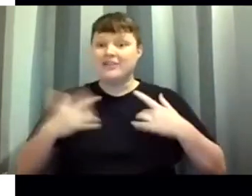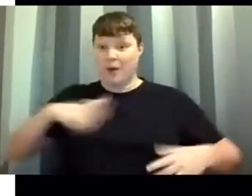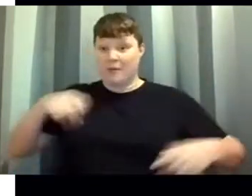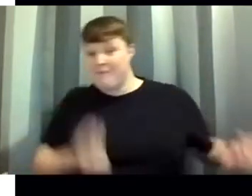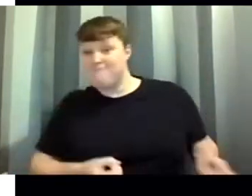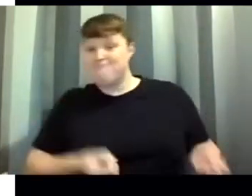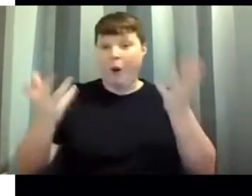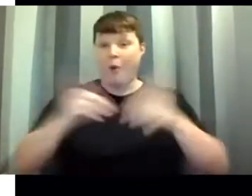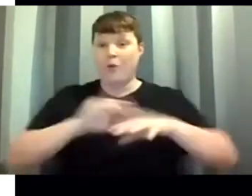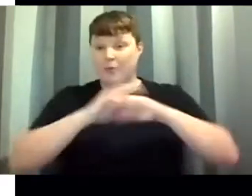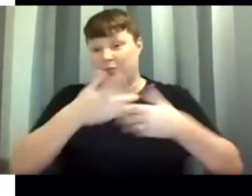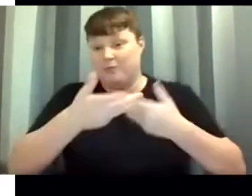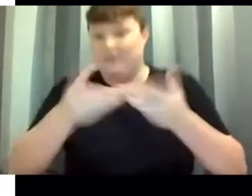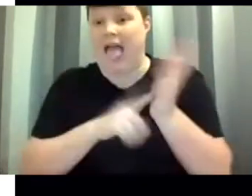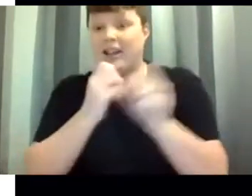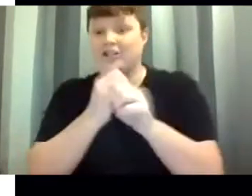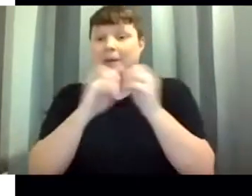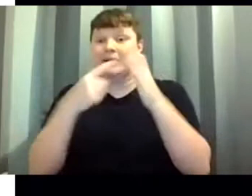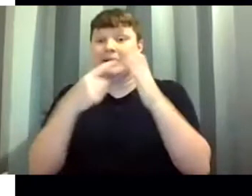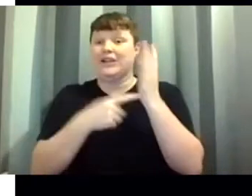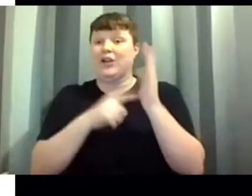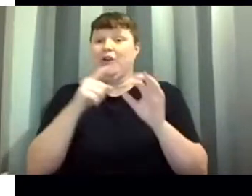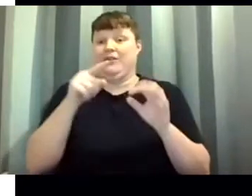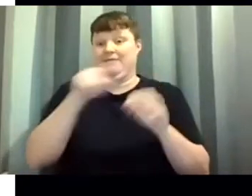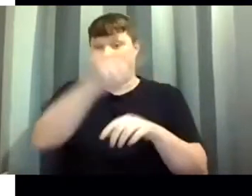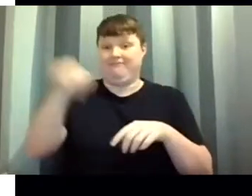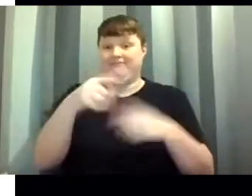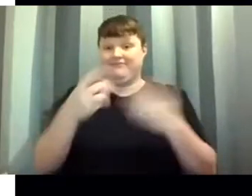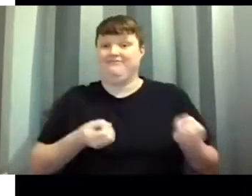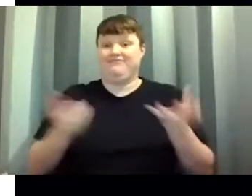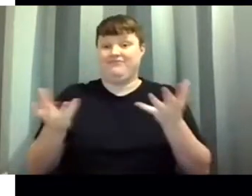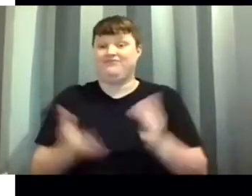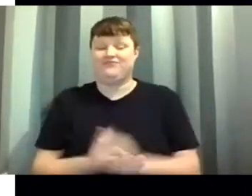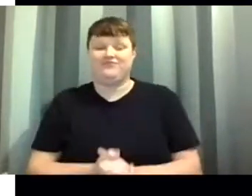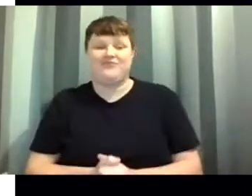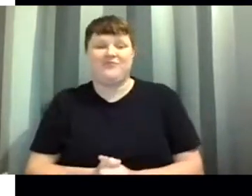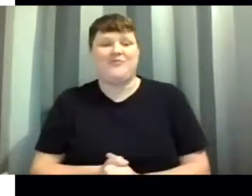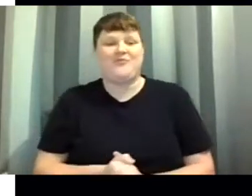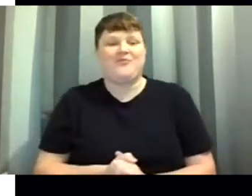someone called it a "boss move" on Twitter which was quite funny. It worked pretty well so first